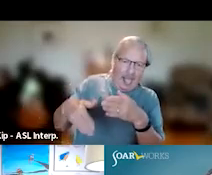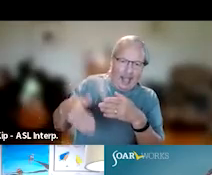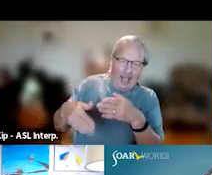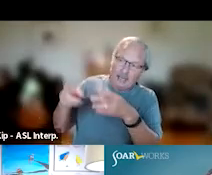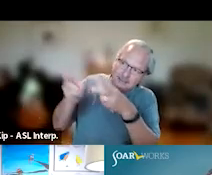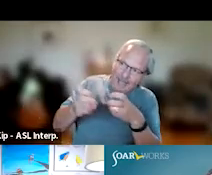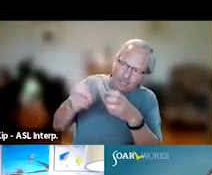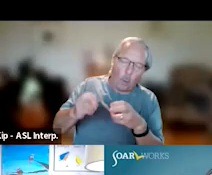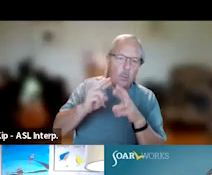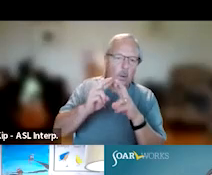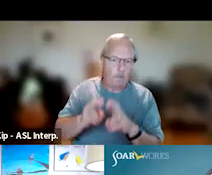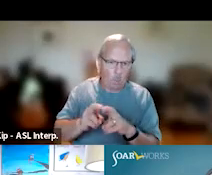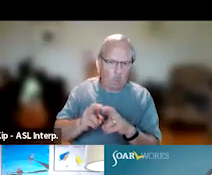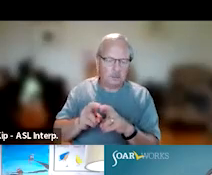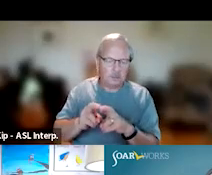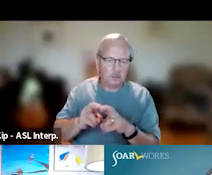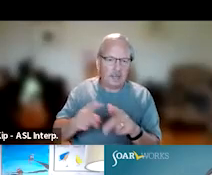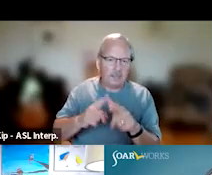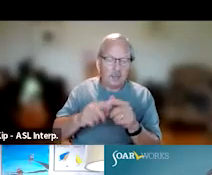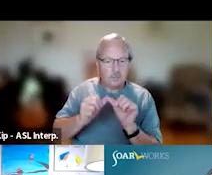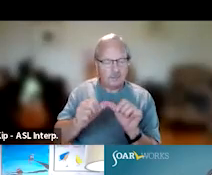so you can keep celebrating that great work.